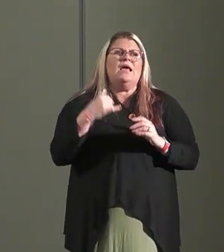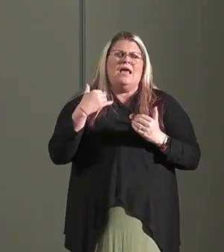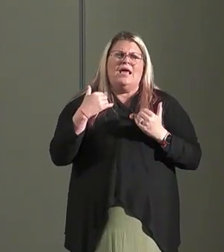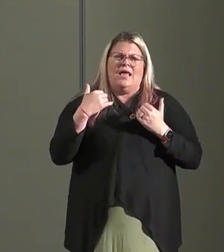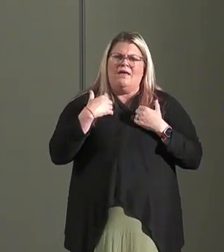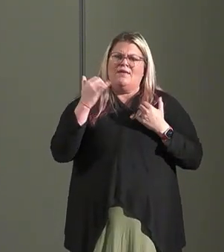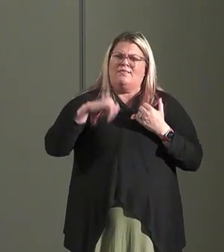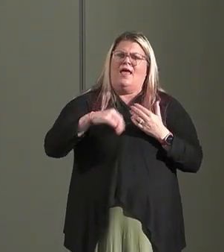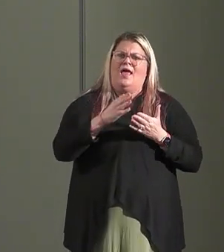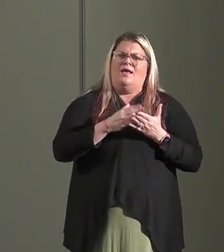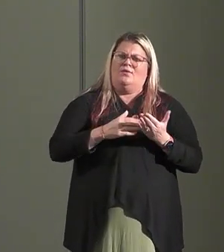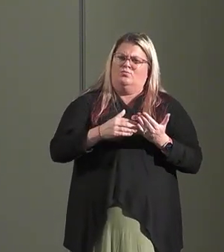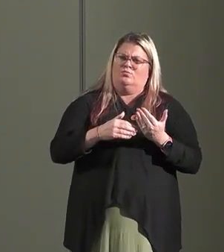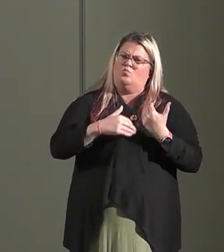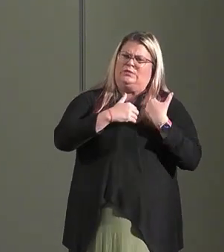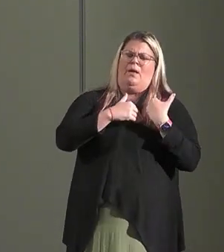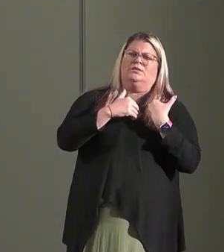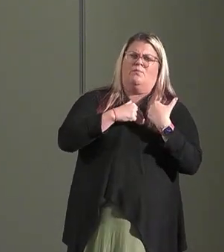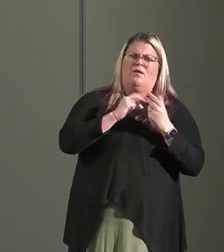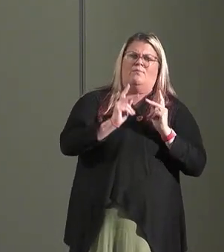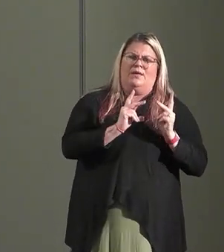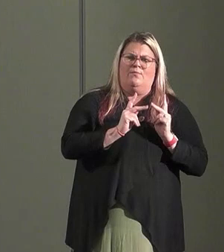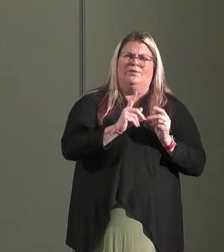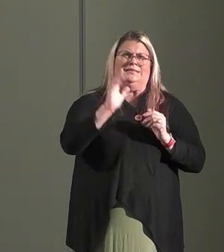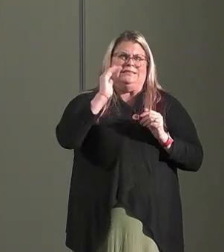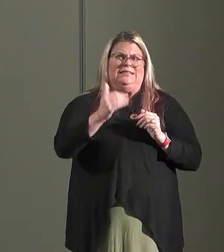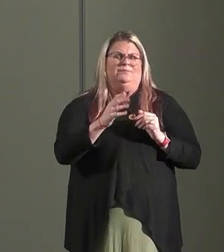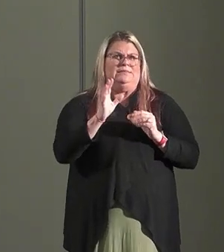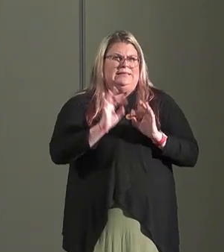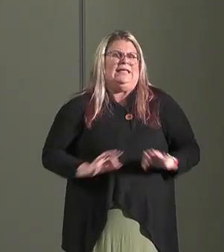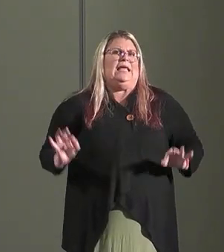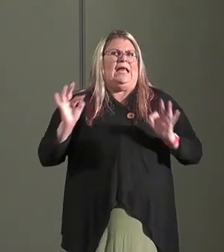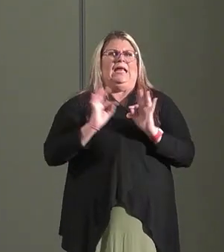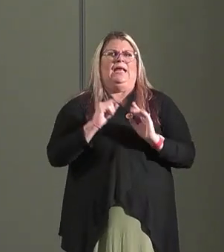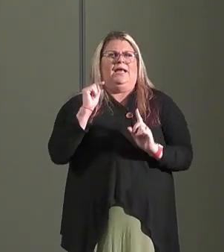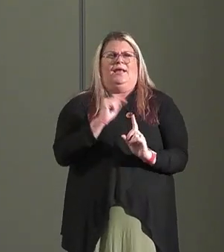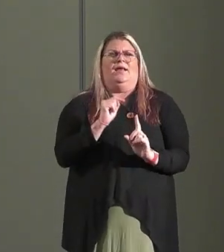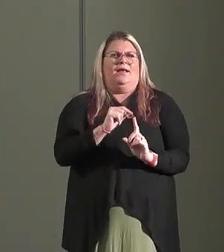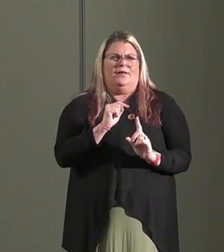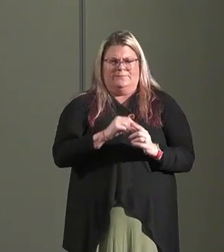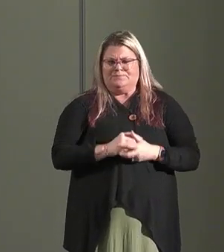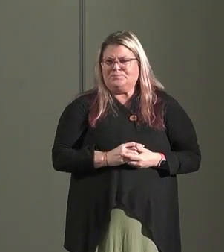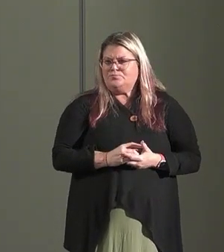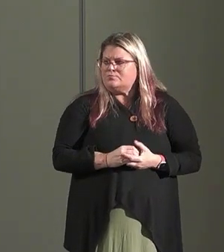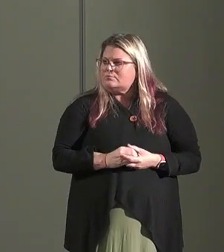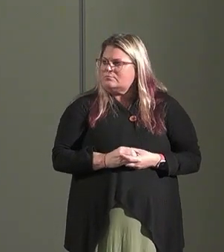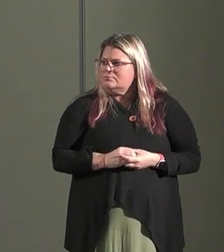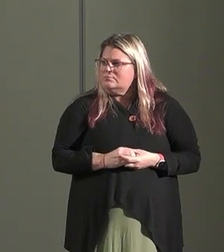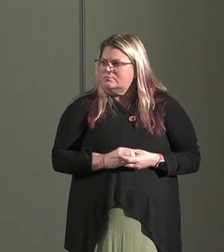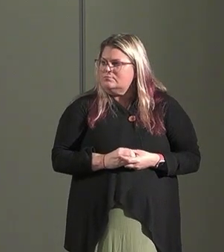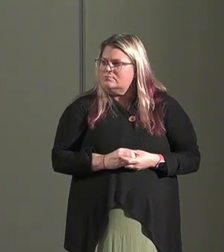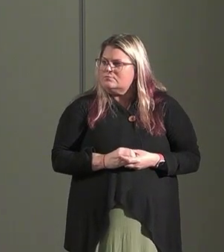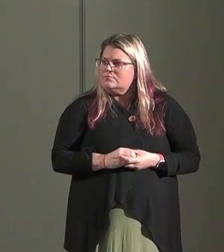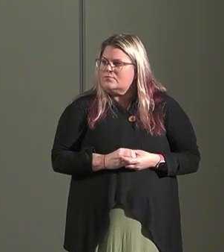responsibility parties really seems to be a key. >> MIKE: Yeah. So two big recommendations create